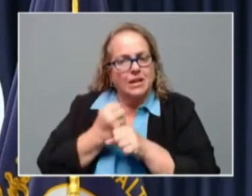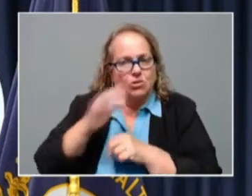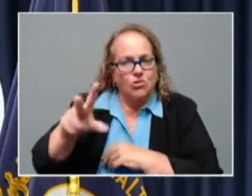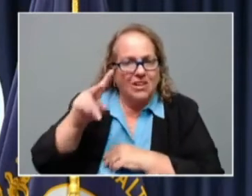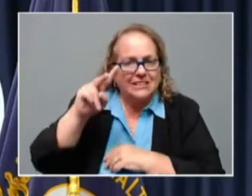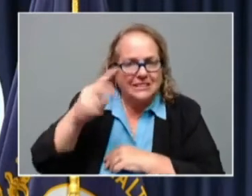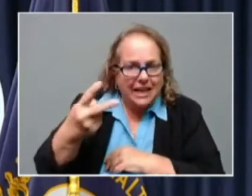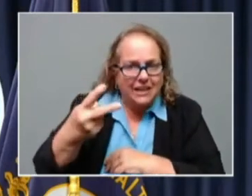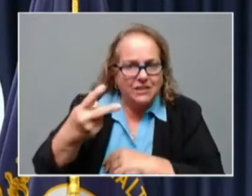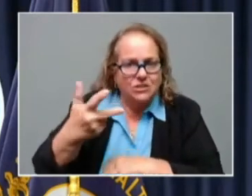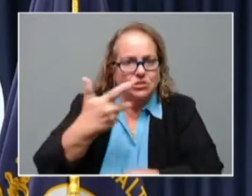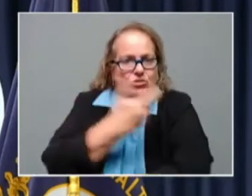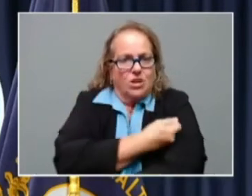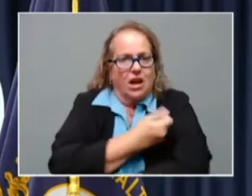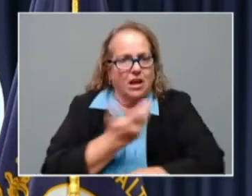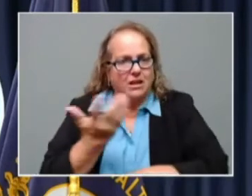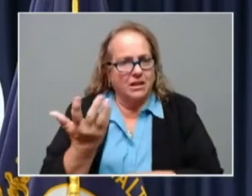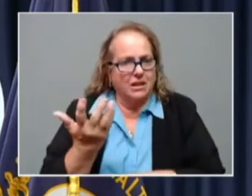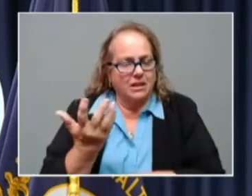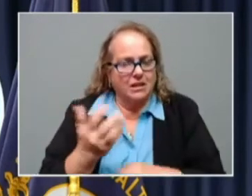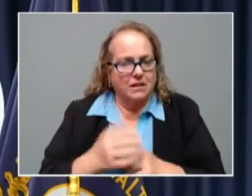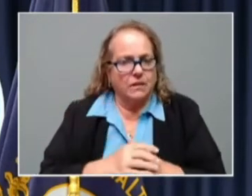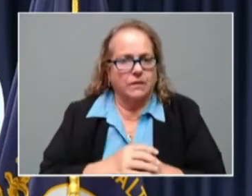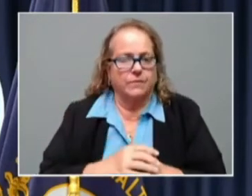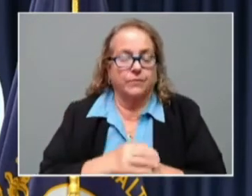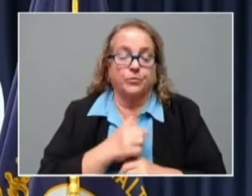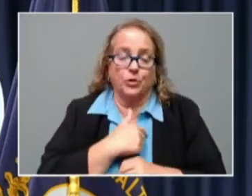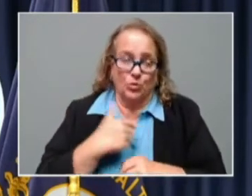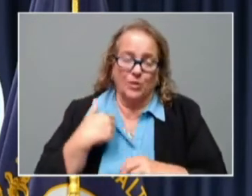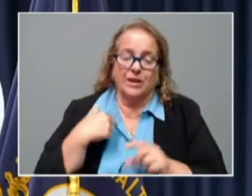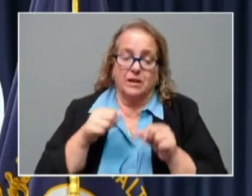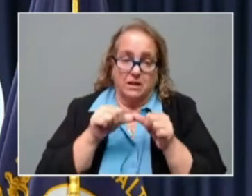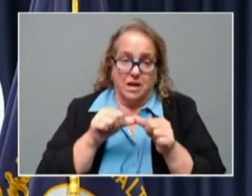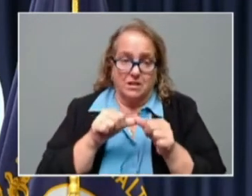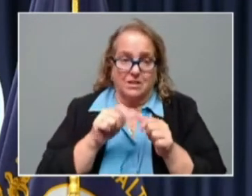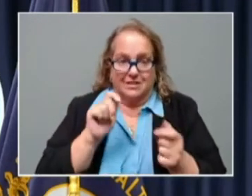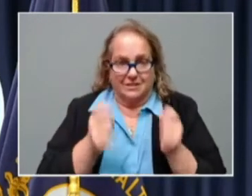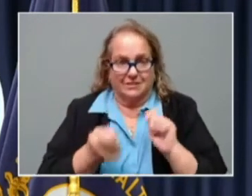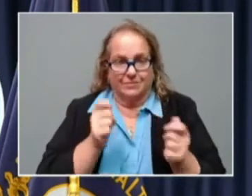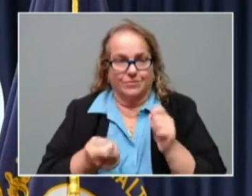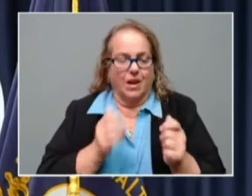Well we're constantly refining um our our communications um and indeed um